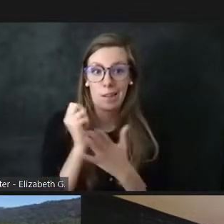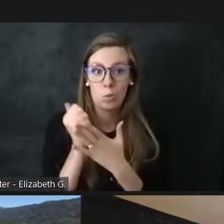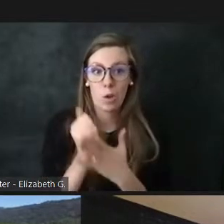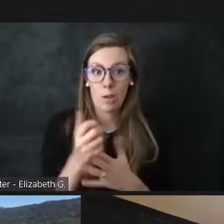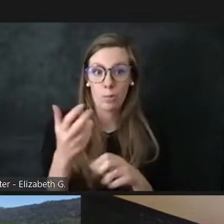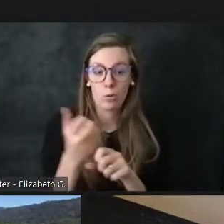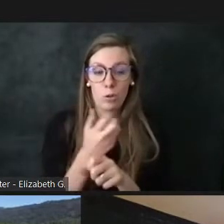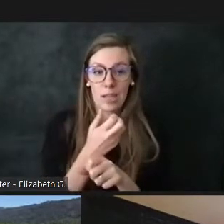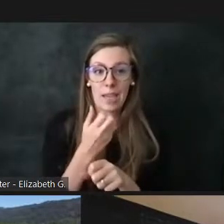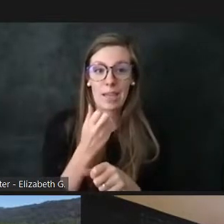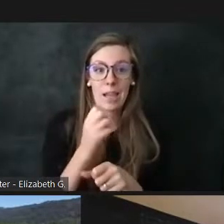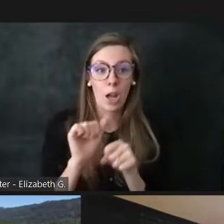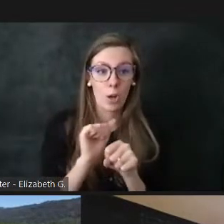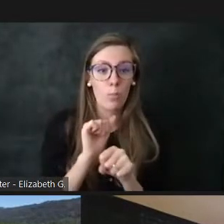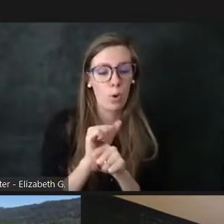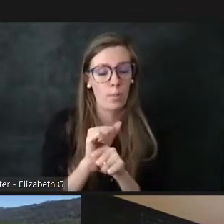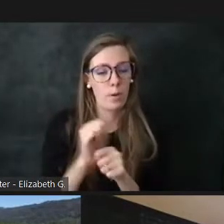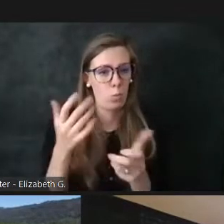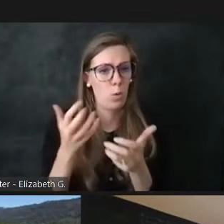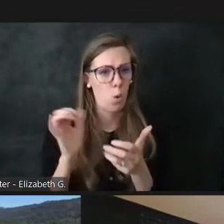So we want to make sure that people get an appointment.